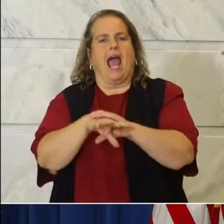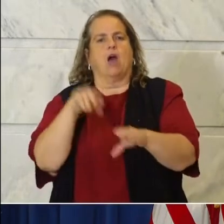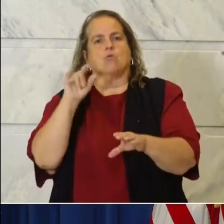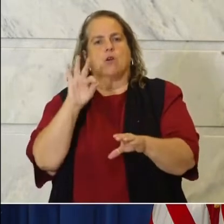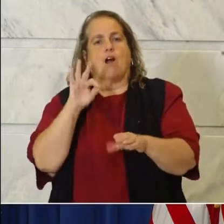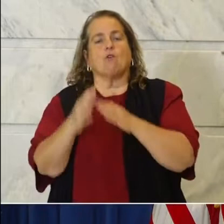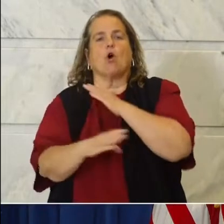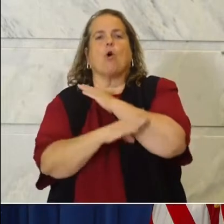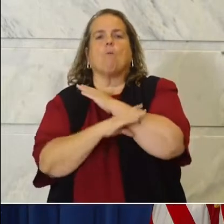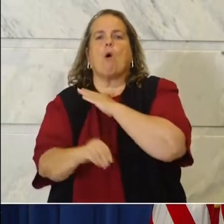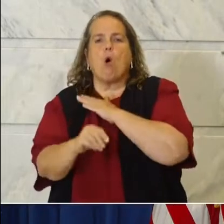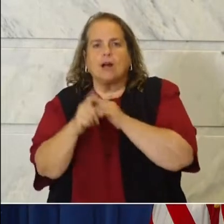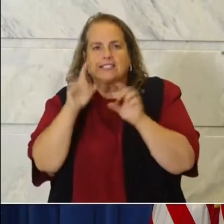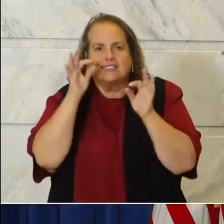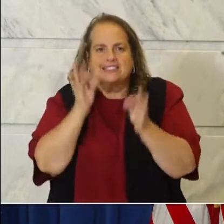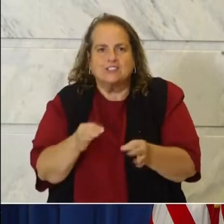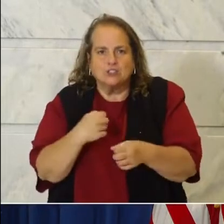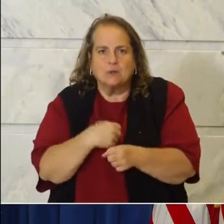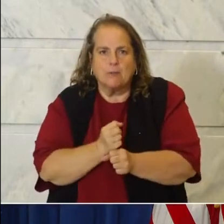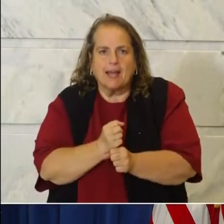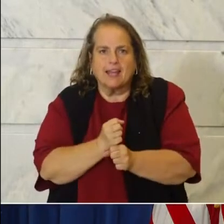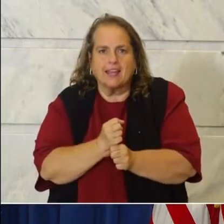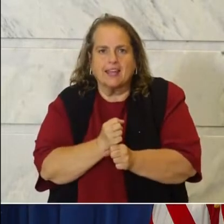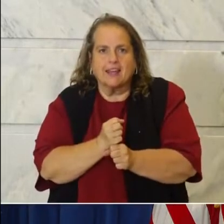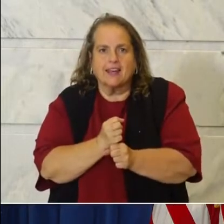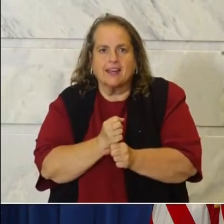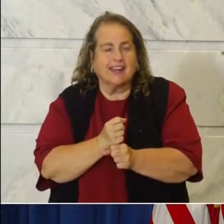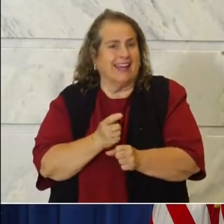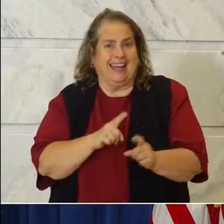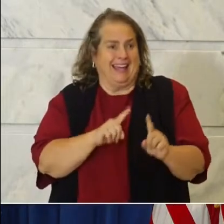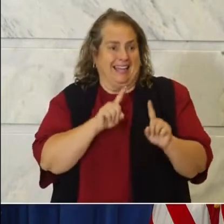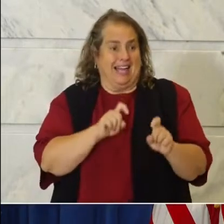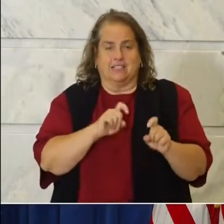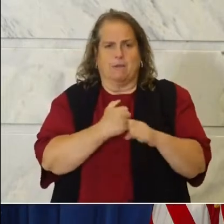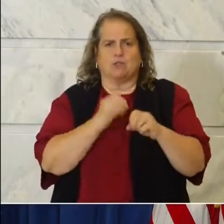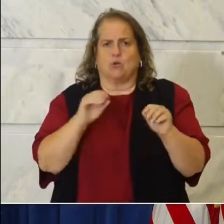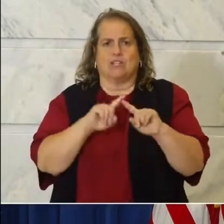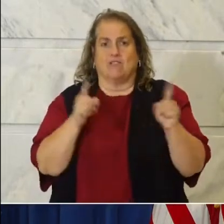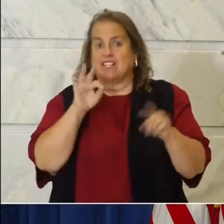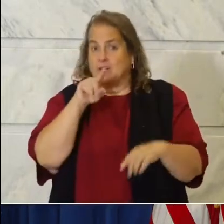can't test our way out of bad judgment. You don't solve an infection with a